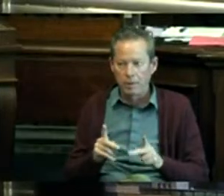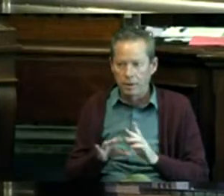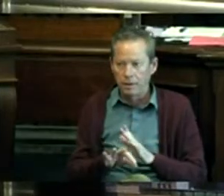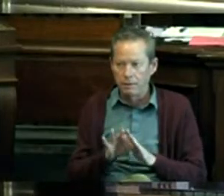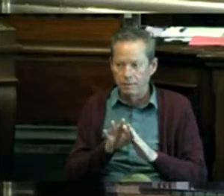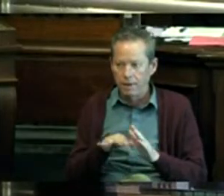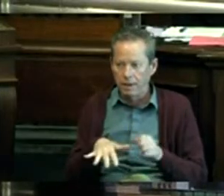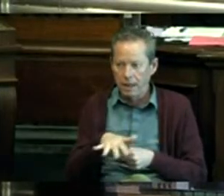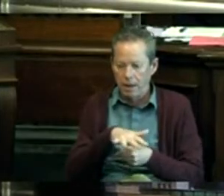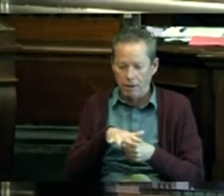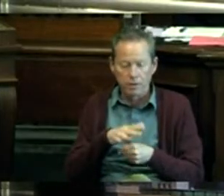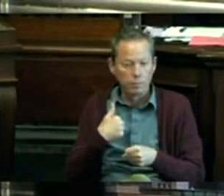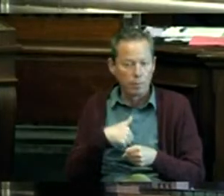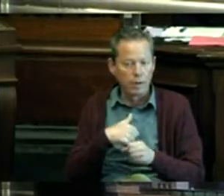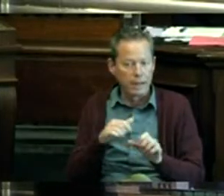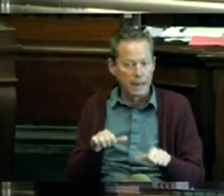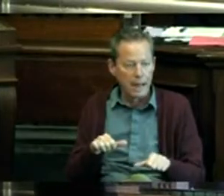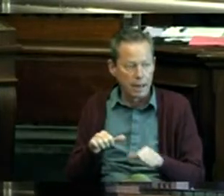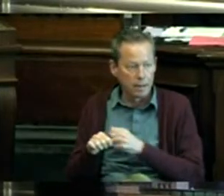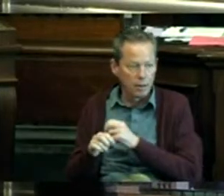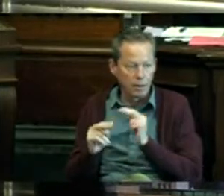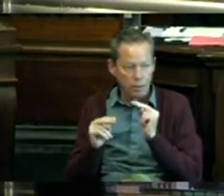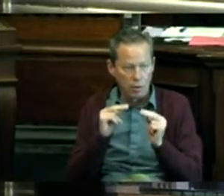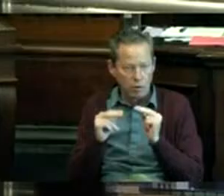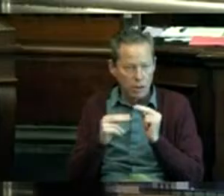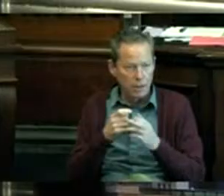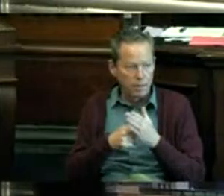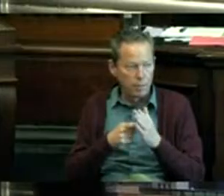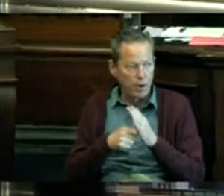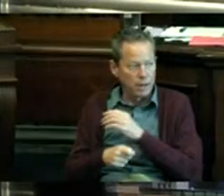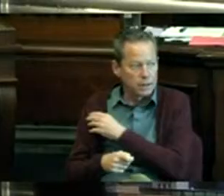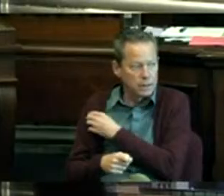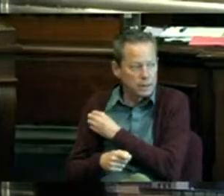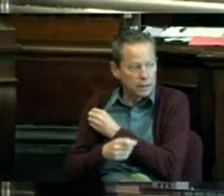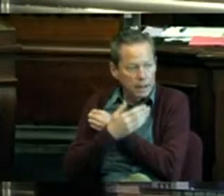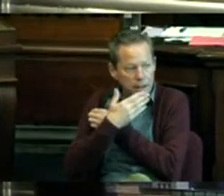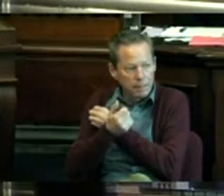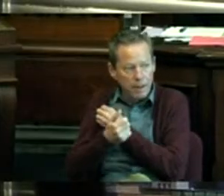license and cost breakdown structure. This gave us the